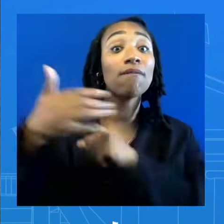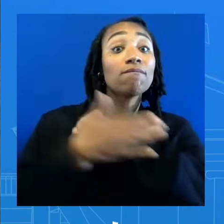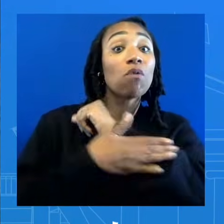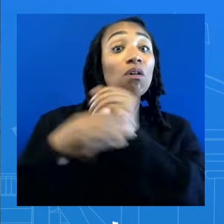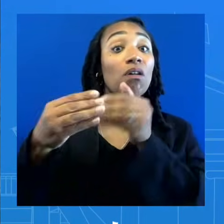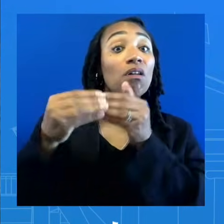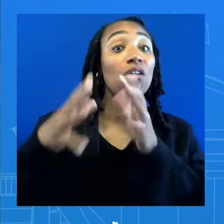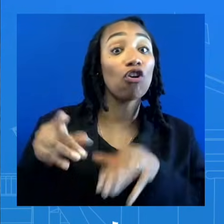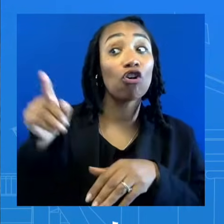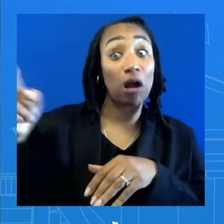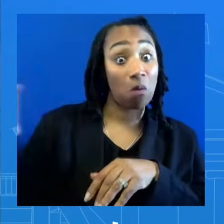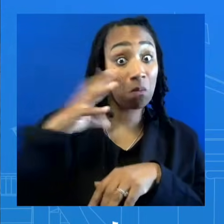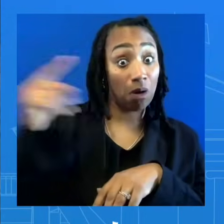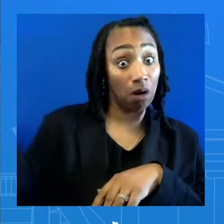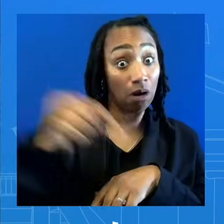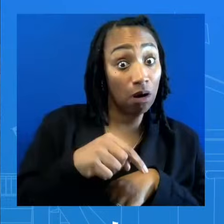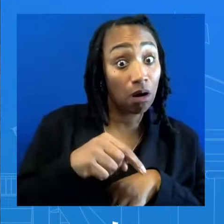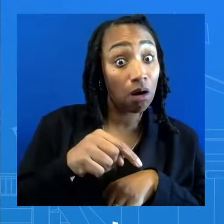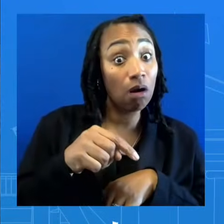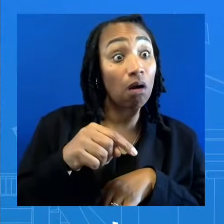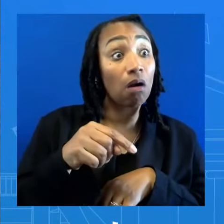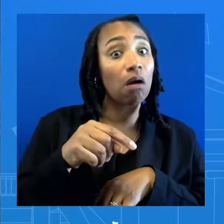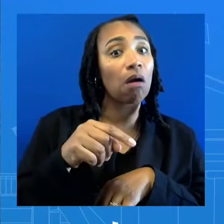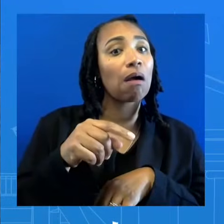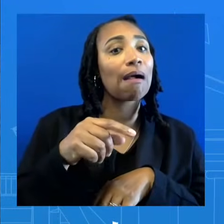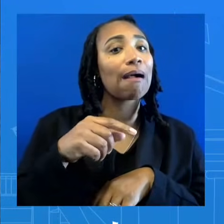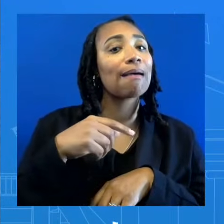Was the U.S. aware that he was missing